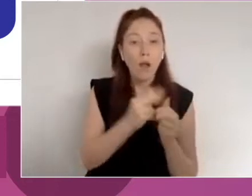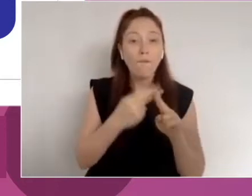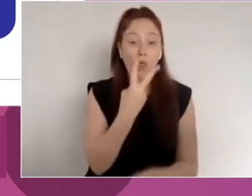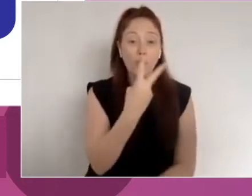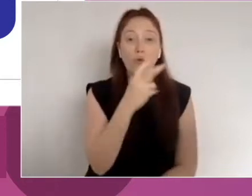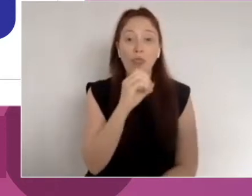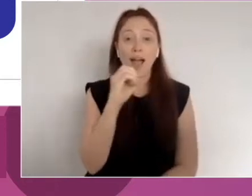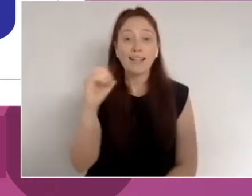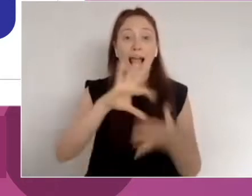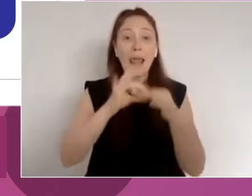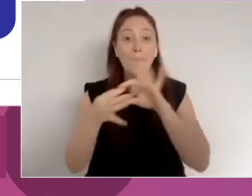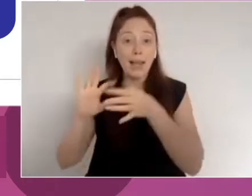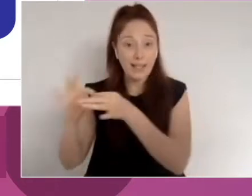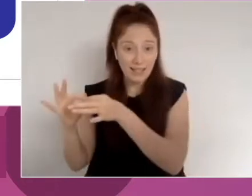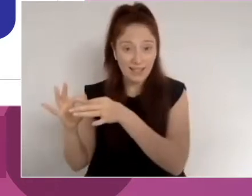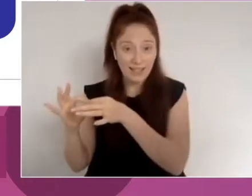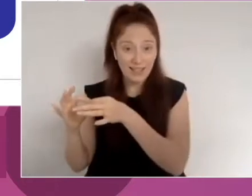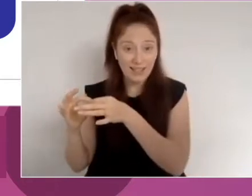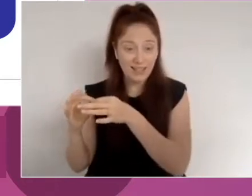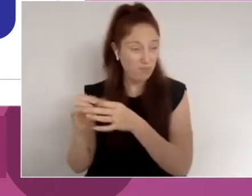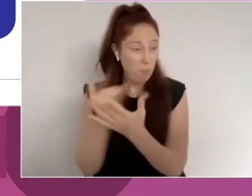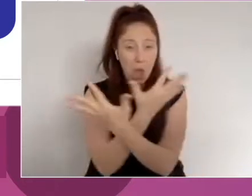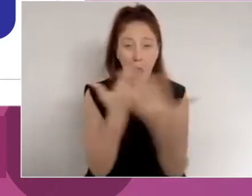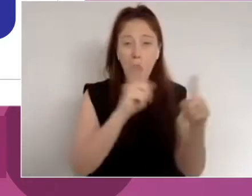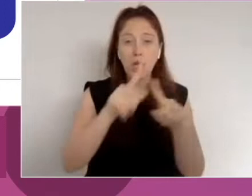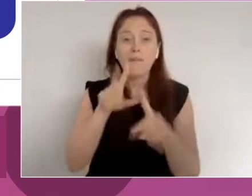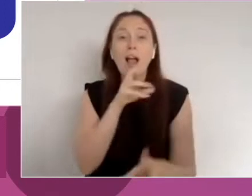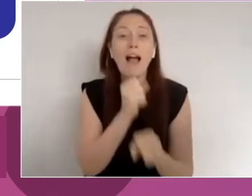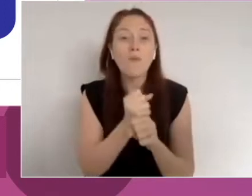That actually involved many different portfolios coming together and working. We got it right on